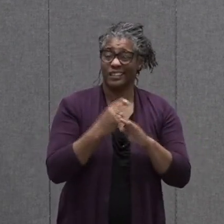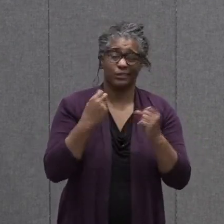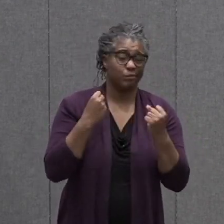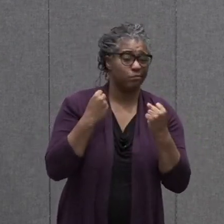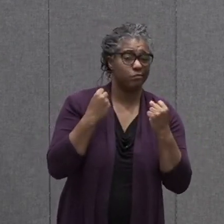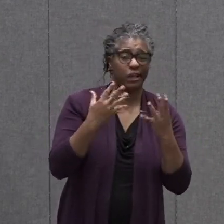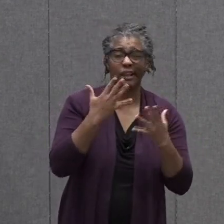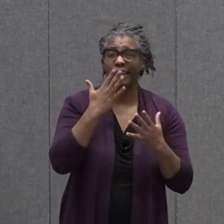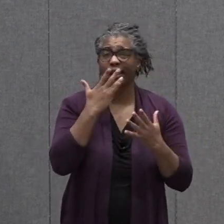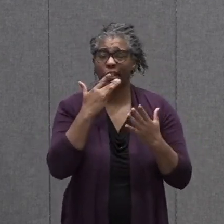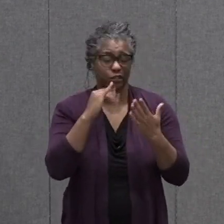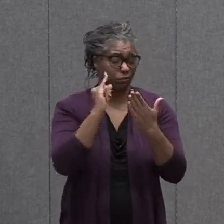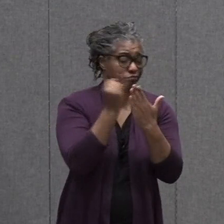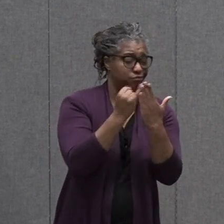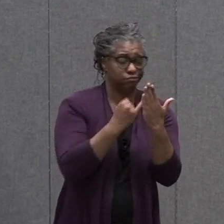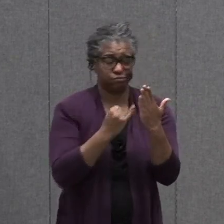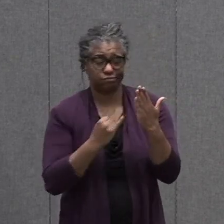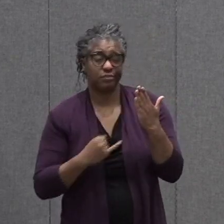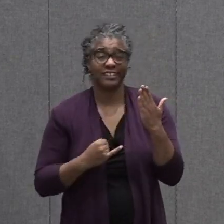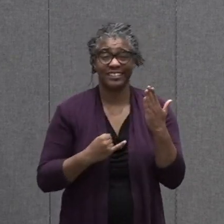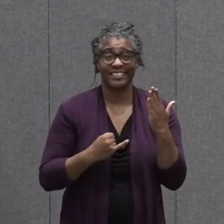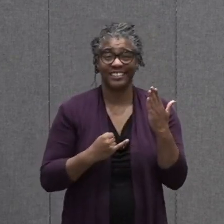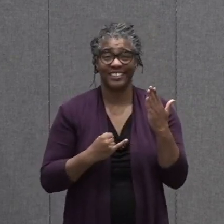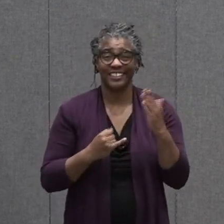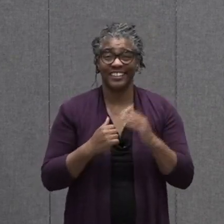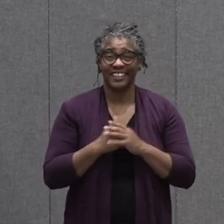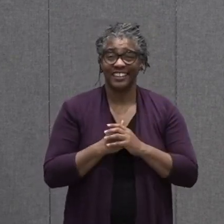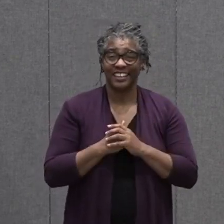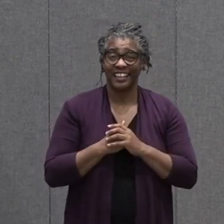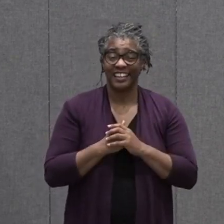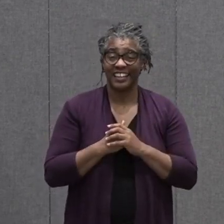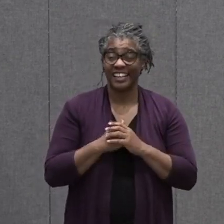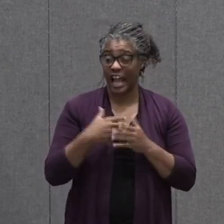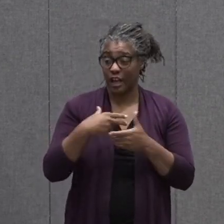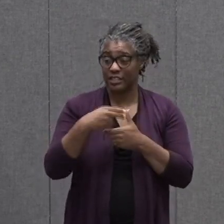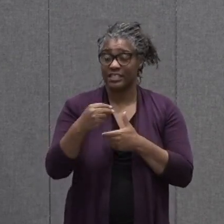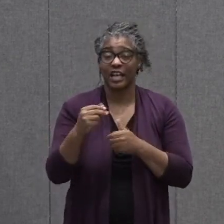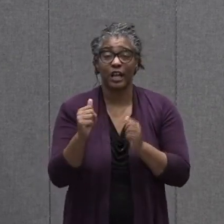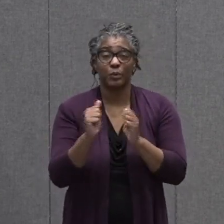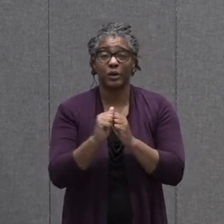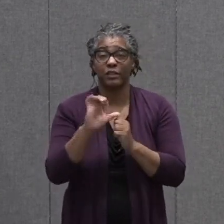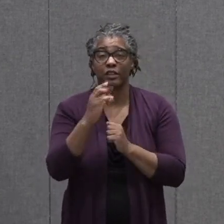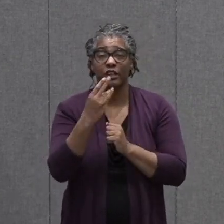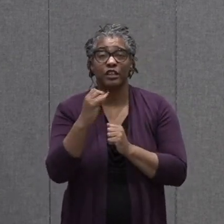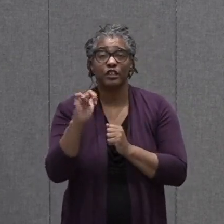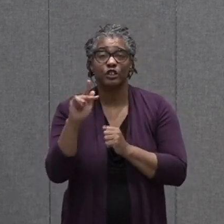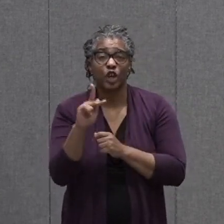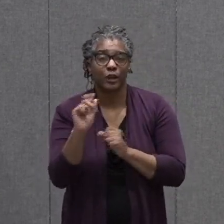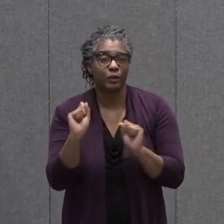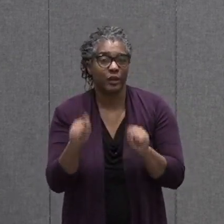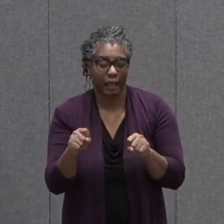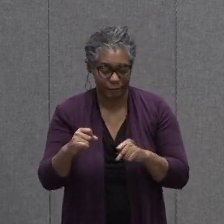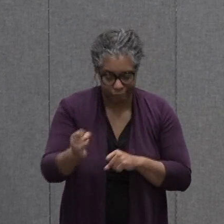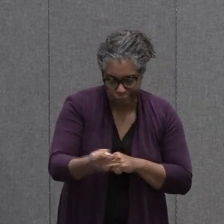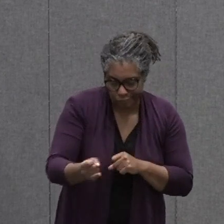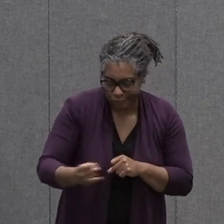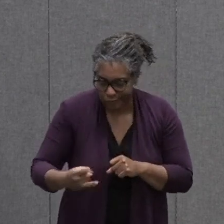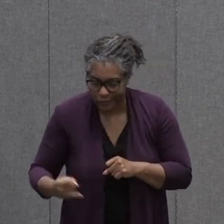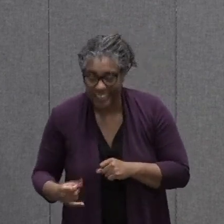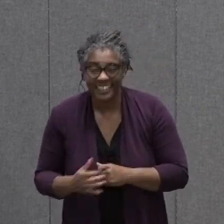or you could even draw it outside with chalk, if you wanted to. Remember to keep writing and keep drawing